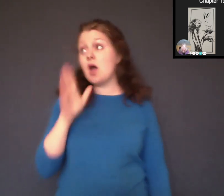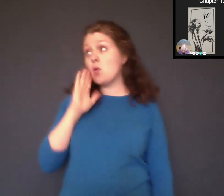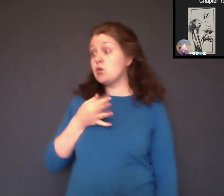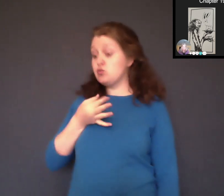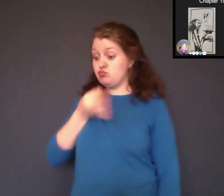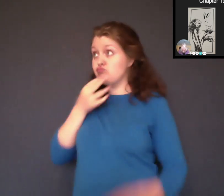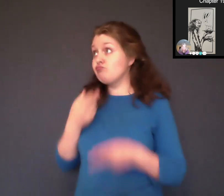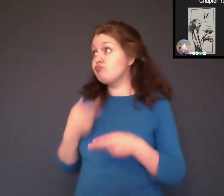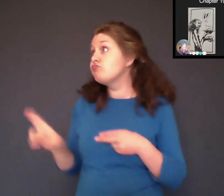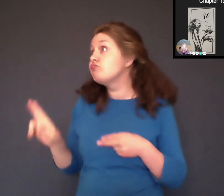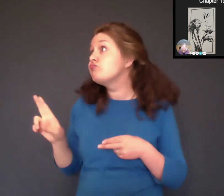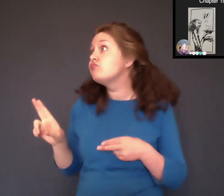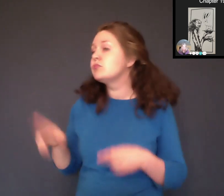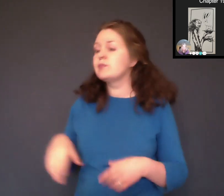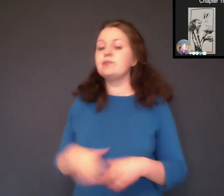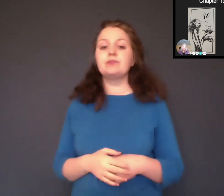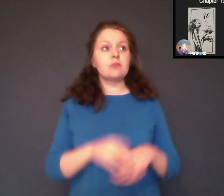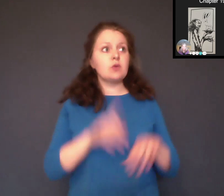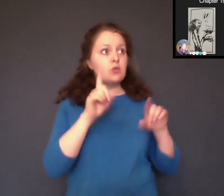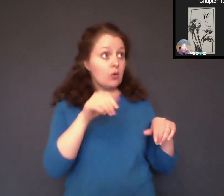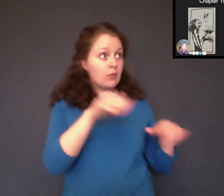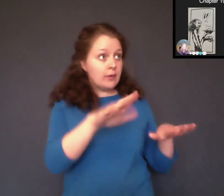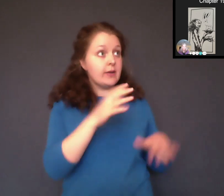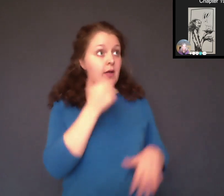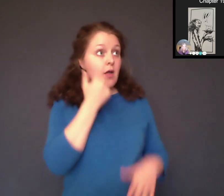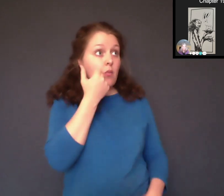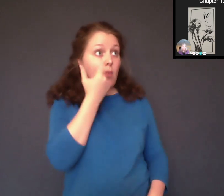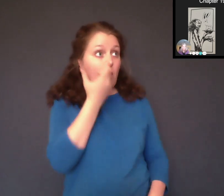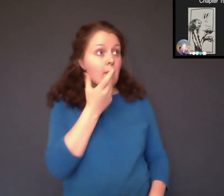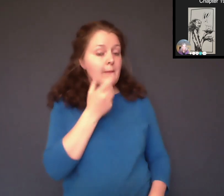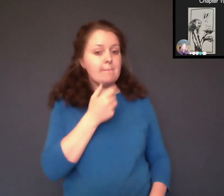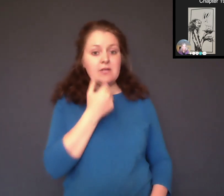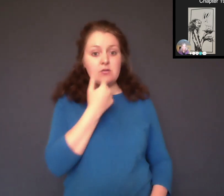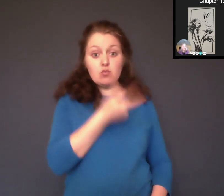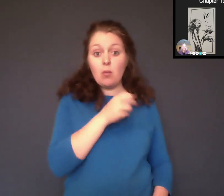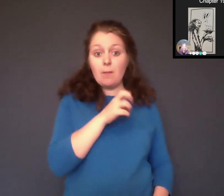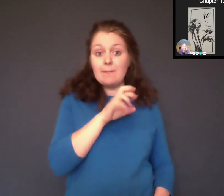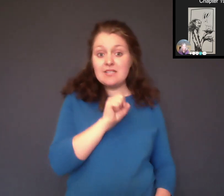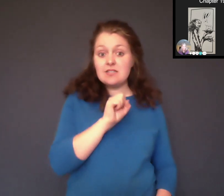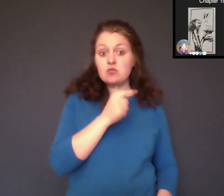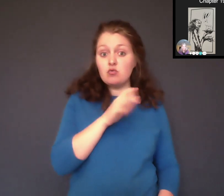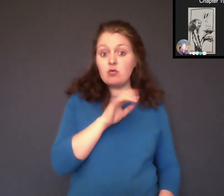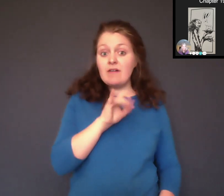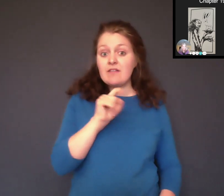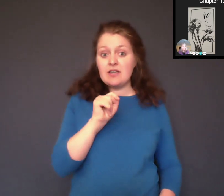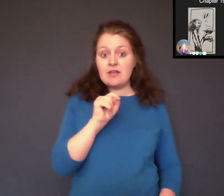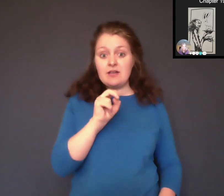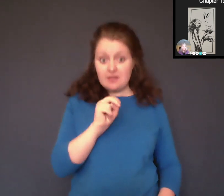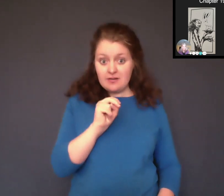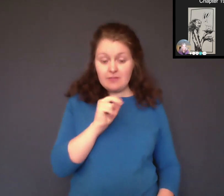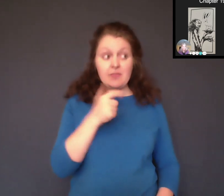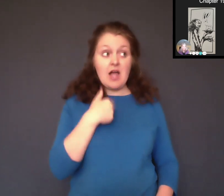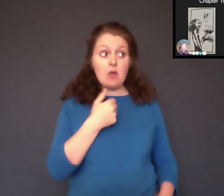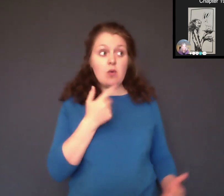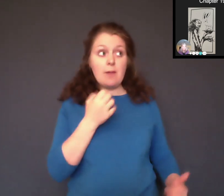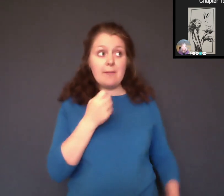i will in a little while said harvey go and get warm he told mrs griffin i'll be back be careful